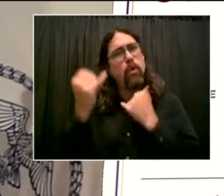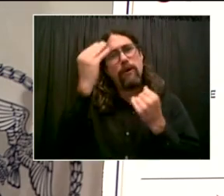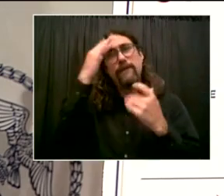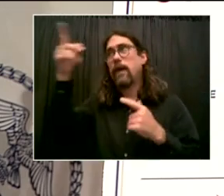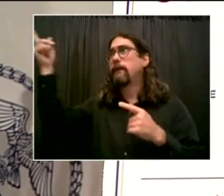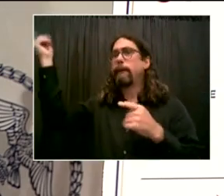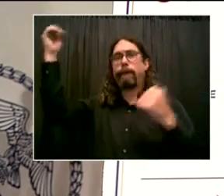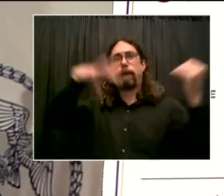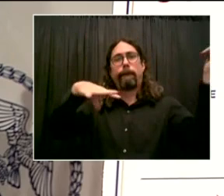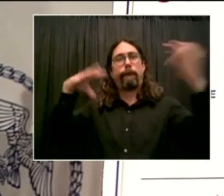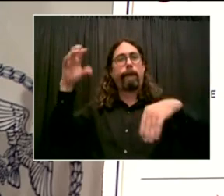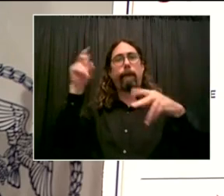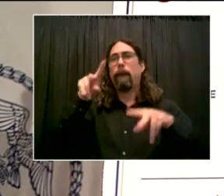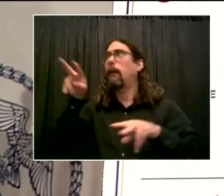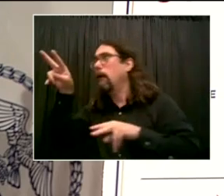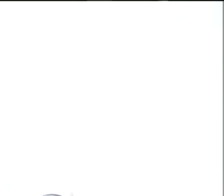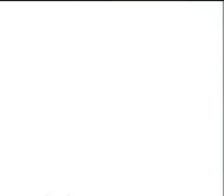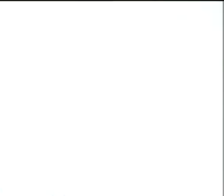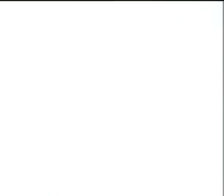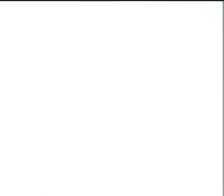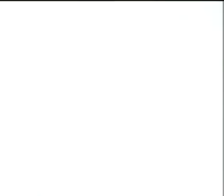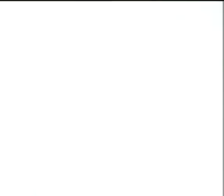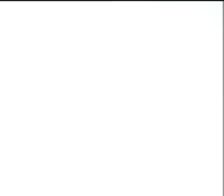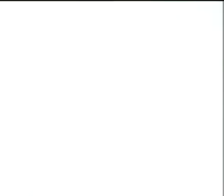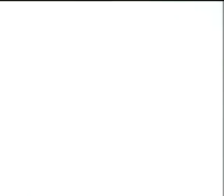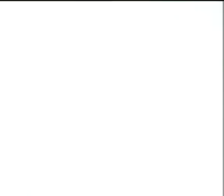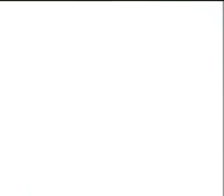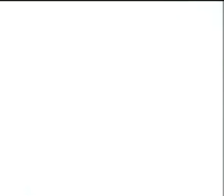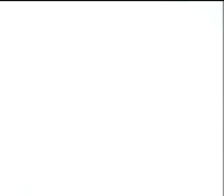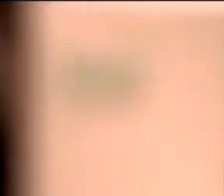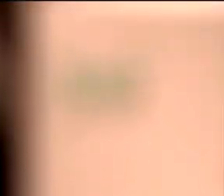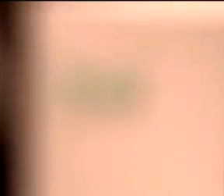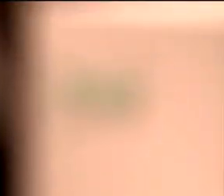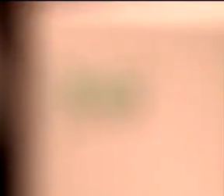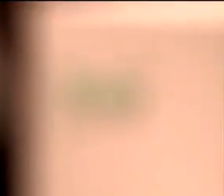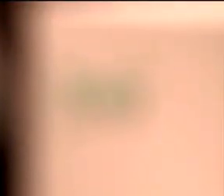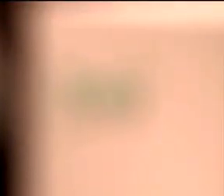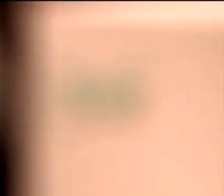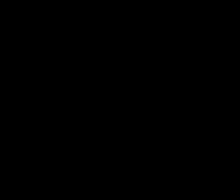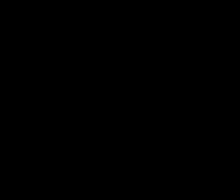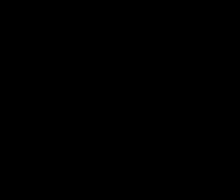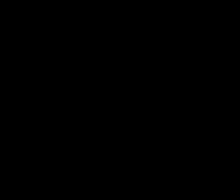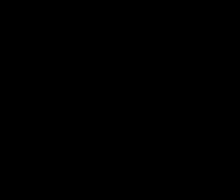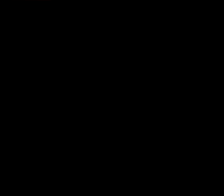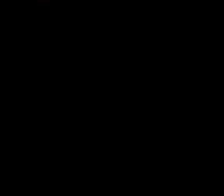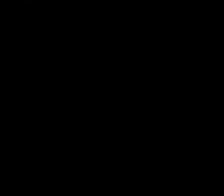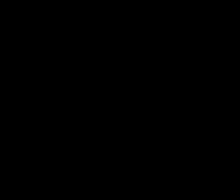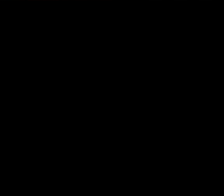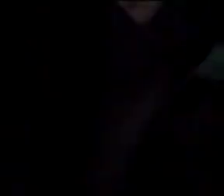REALLY COMMUNICATIVE, AND IT IS TIME TO STEP FORWARD AND WE WILL MAKE THAT CLEAR.